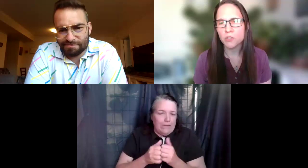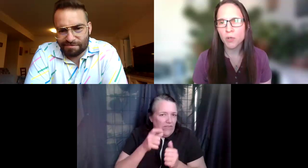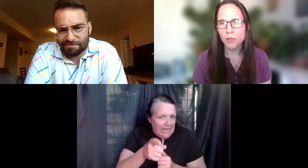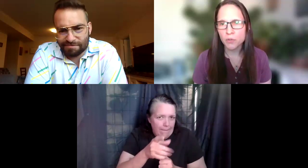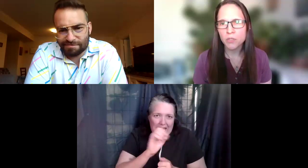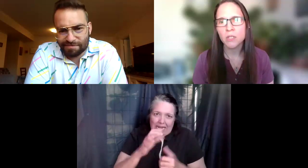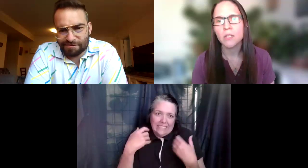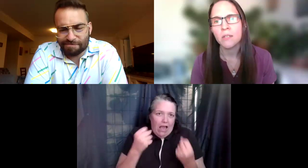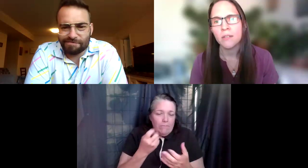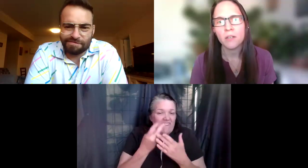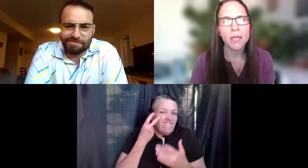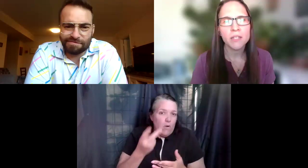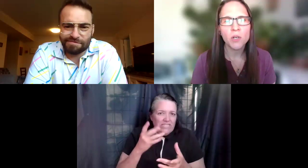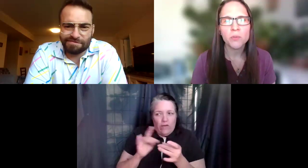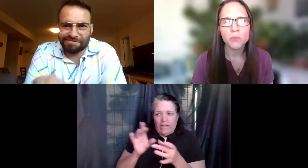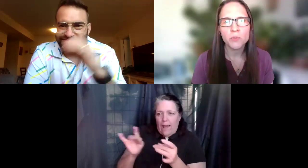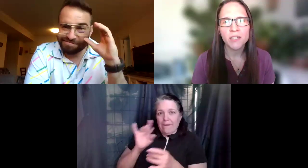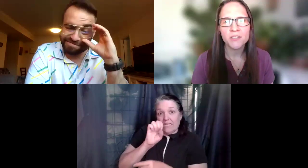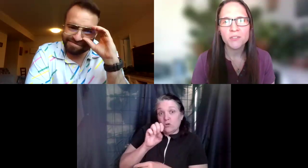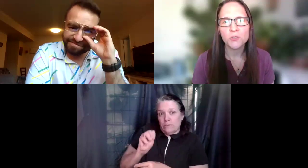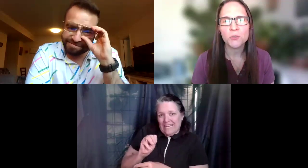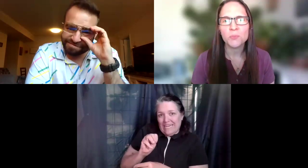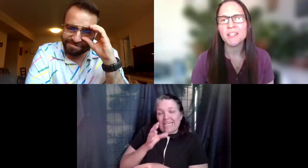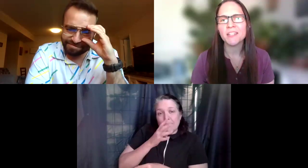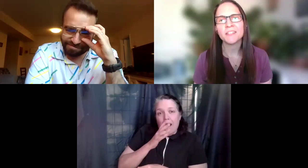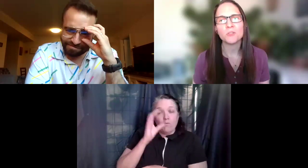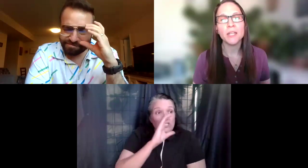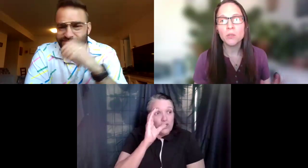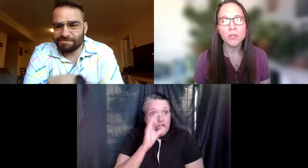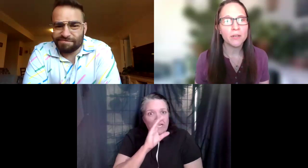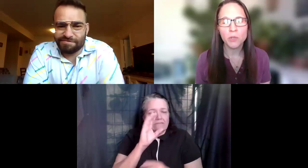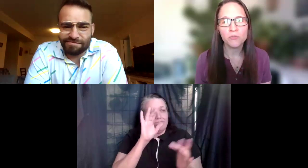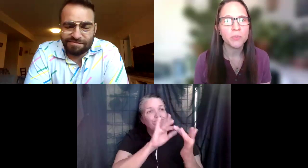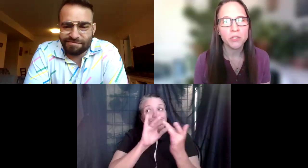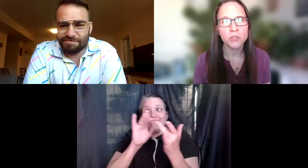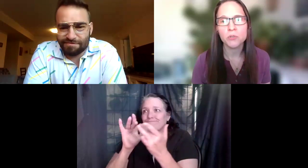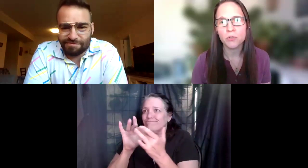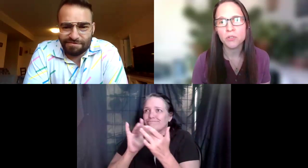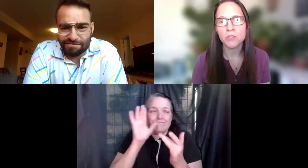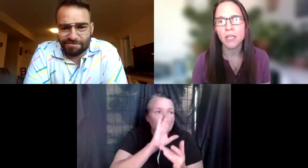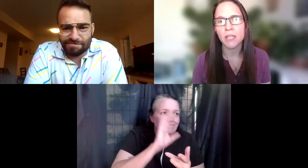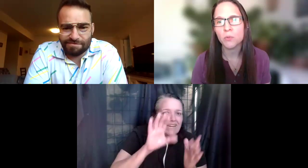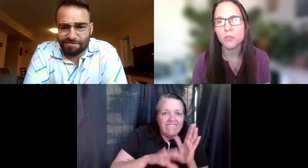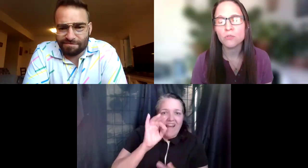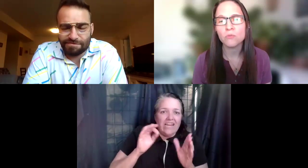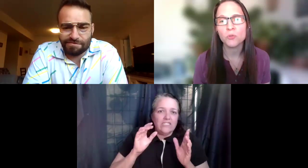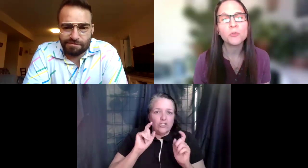prior to this post. Hayden's mom was reaching out on social media to anyone and everyone for potential donors and it was